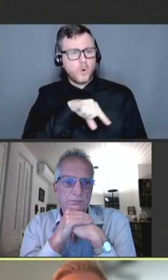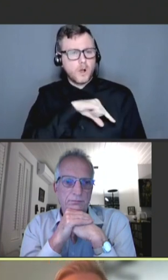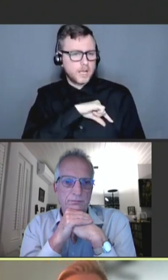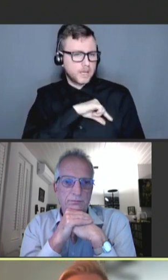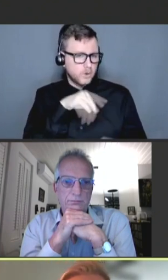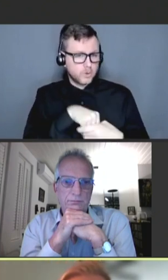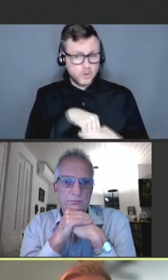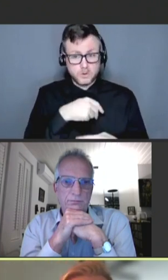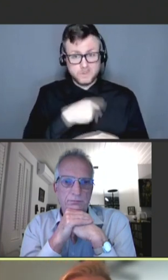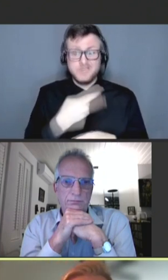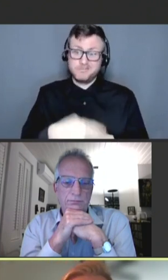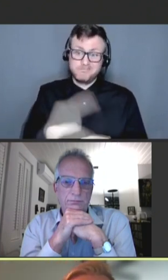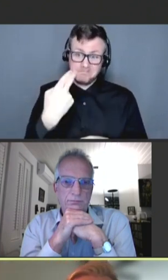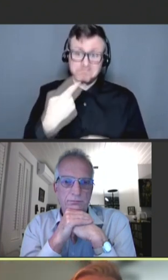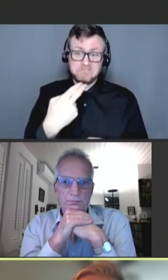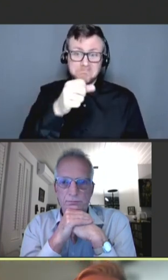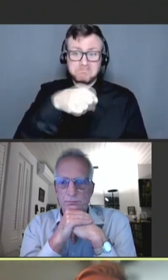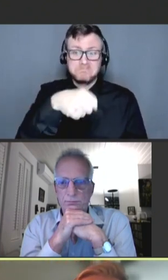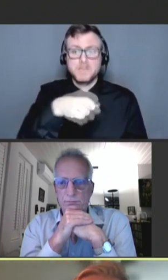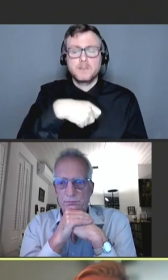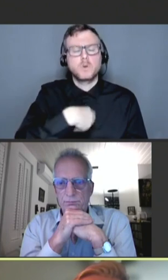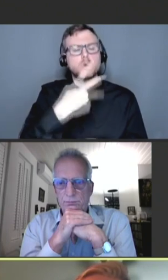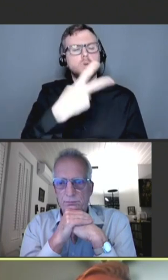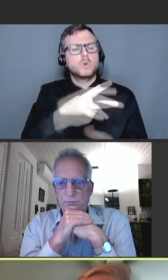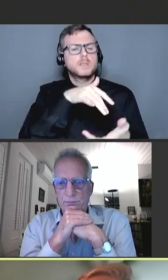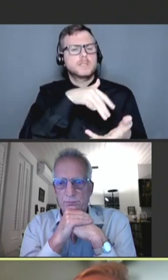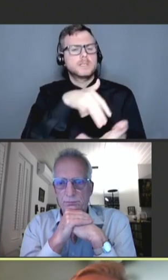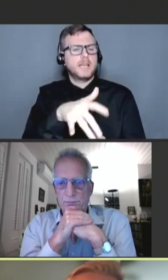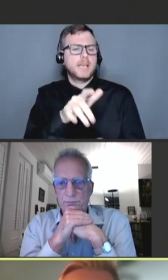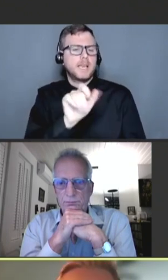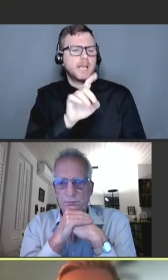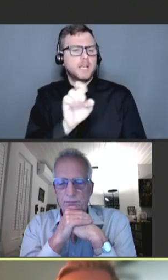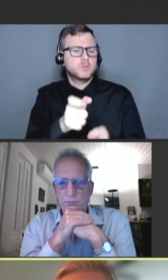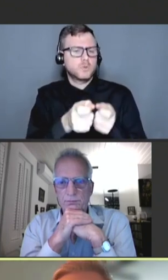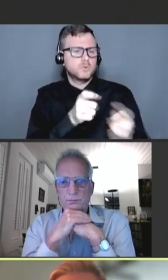was quite high. For the two studies that used a case control design here, one was deemed to